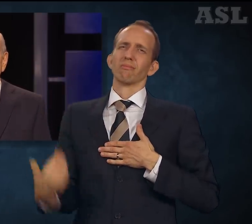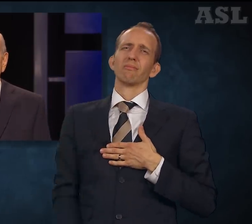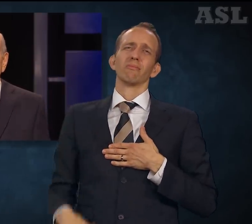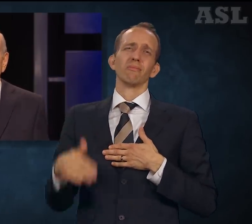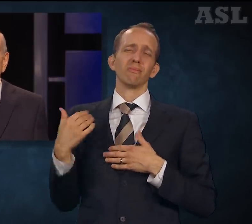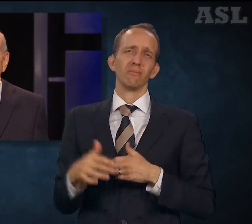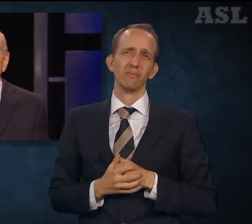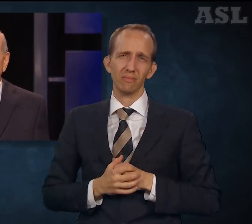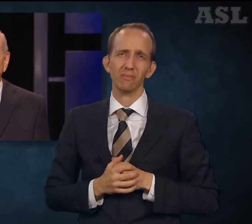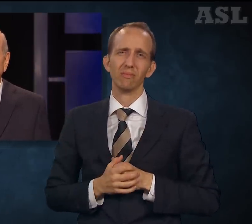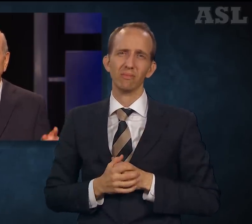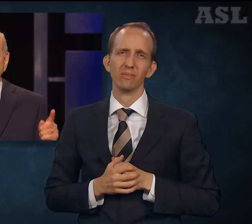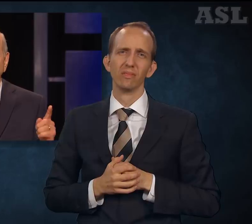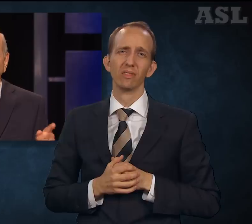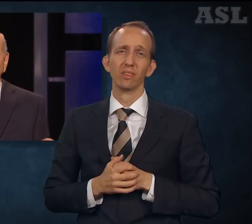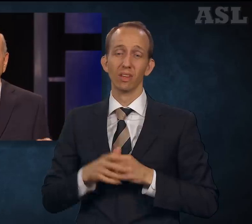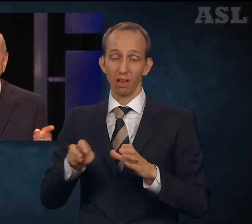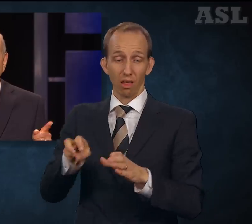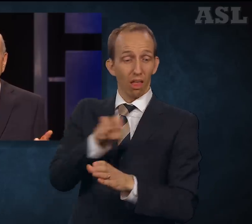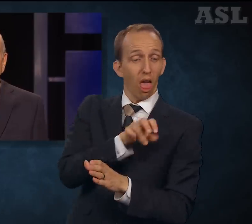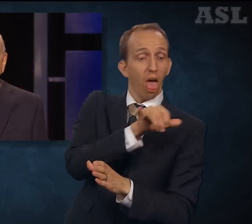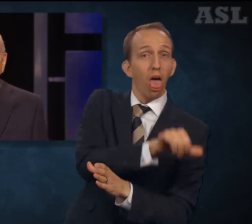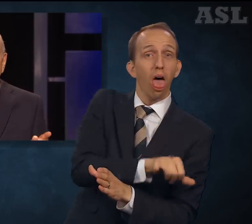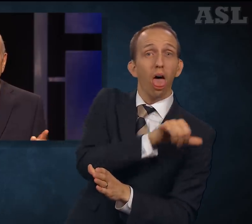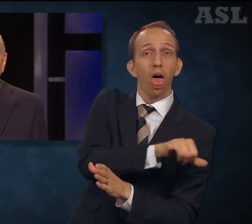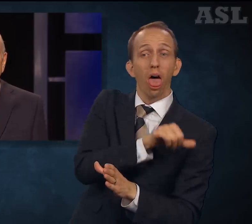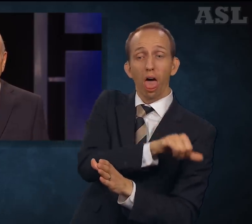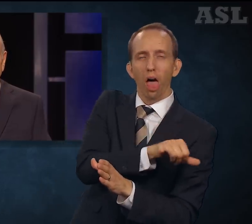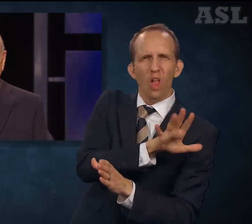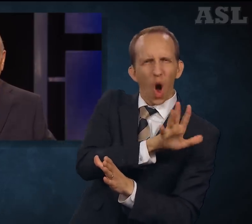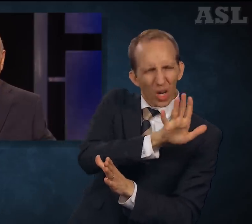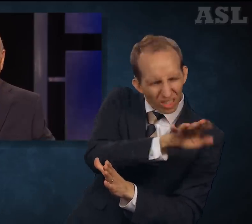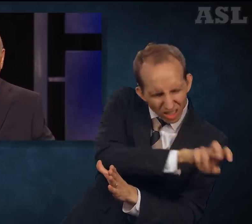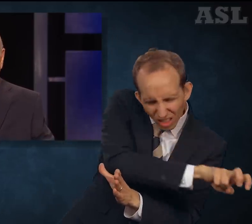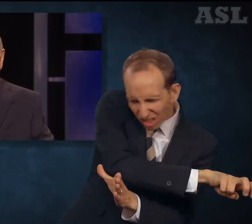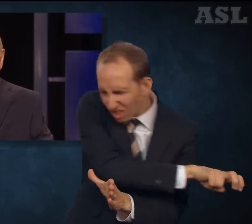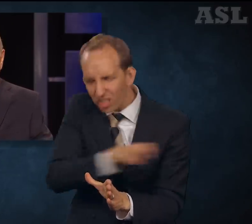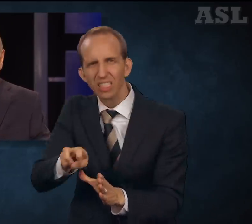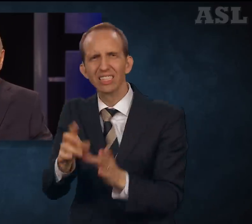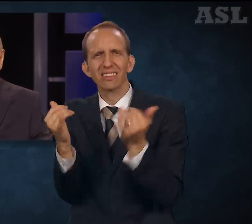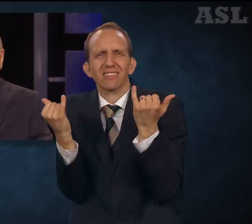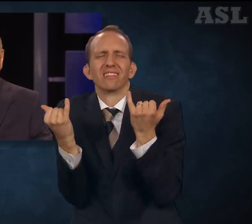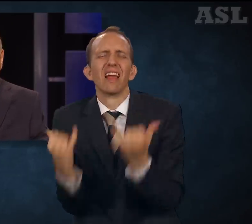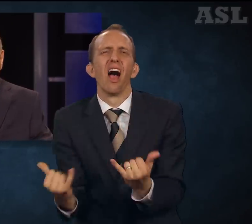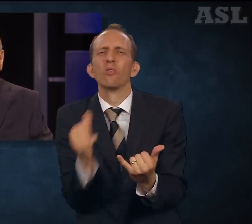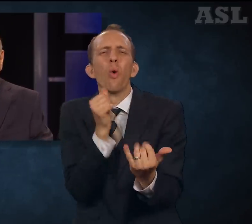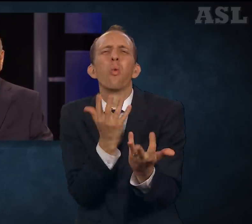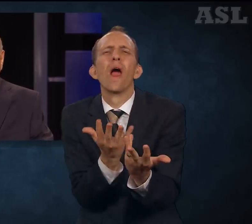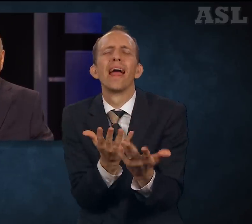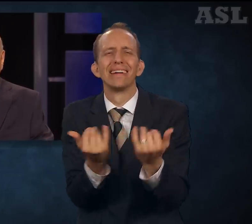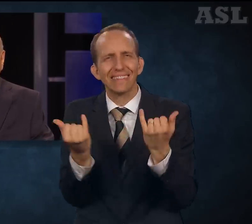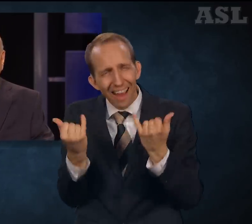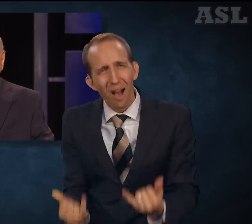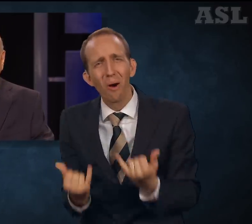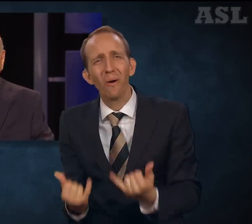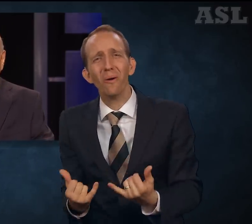PLEASE DO NOT STAY OFF THE